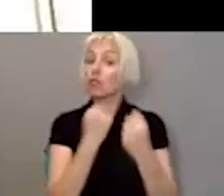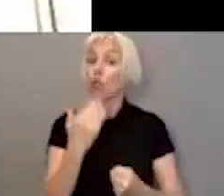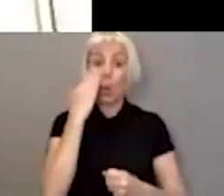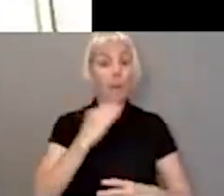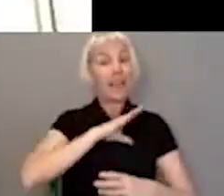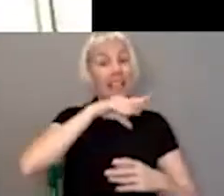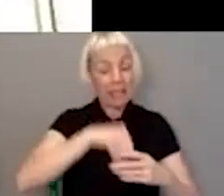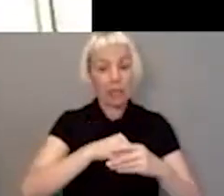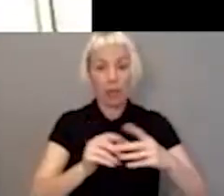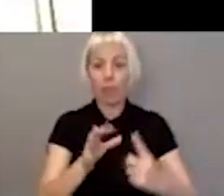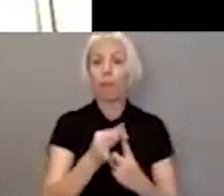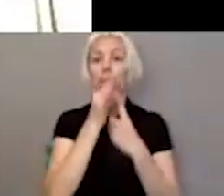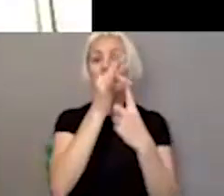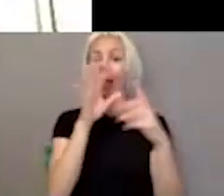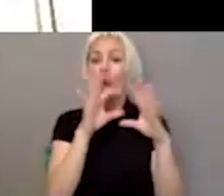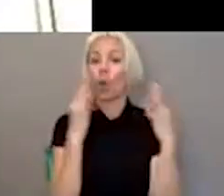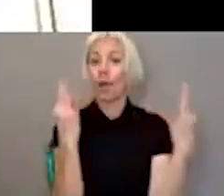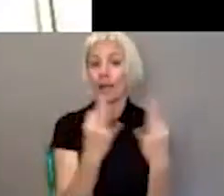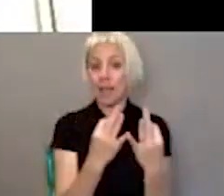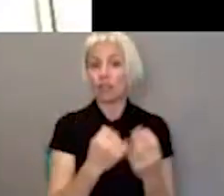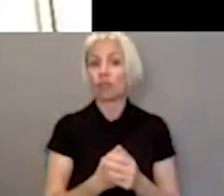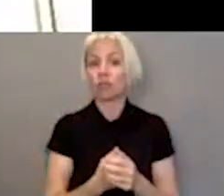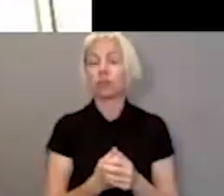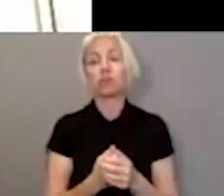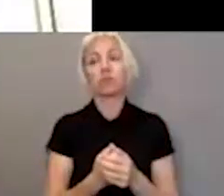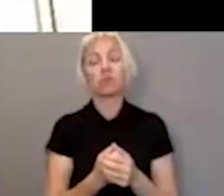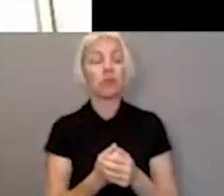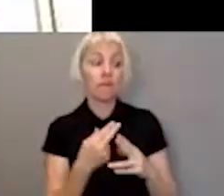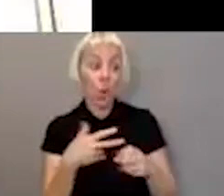of local decision-making, OCHRE for us in NSW, opportunity, choice, responsibility,